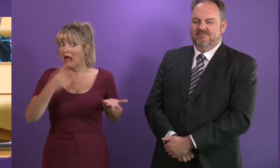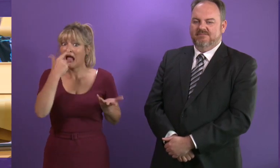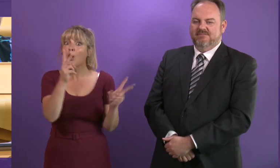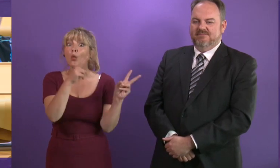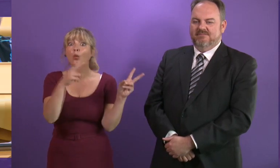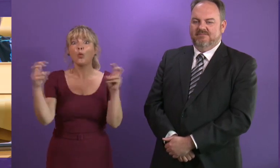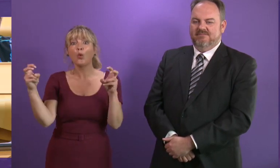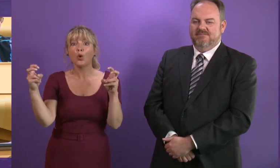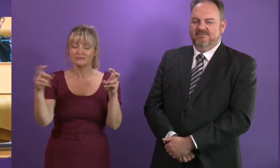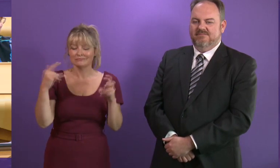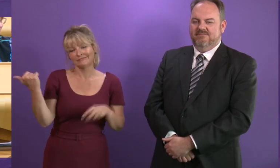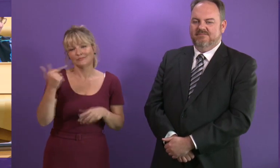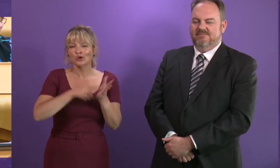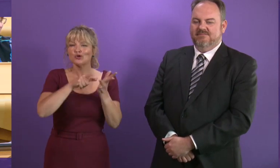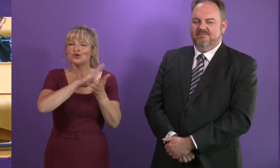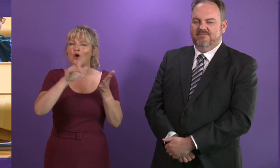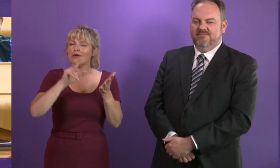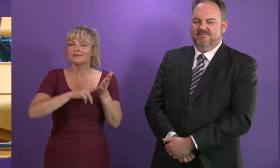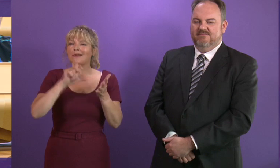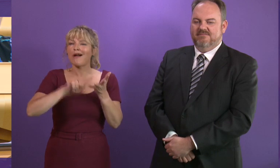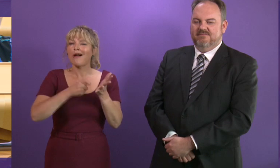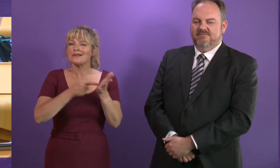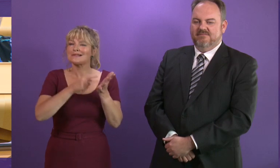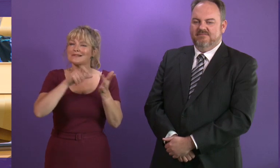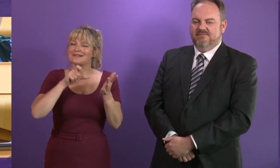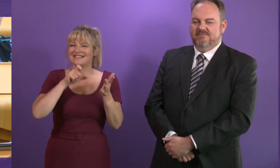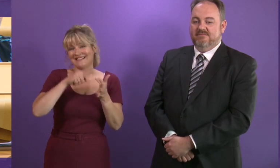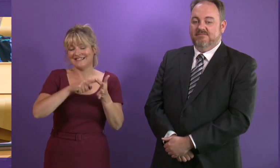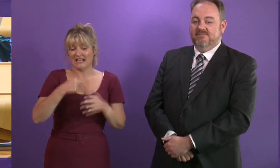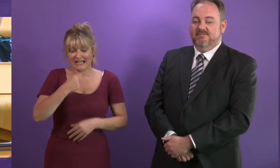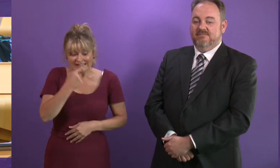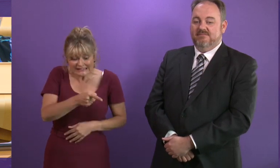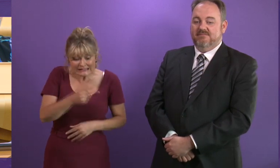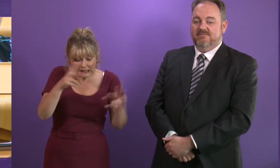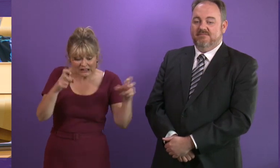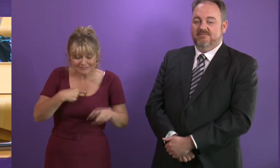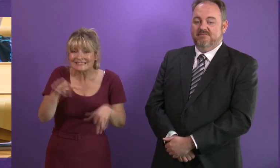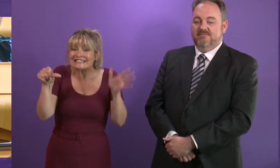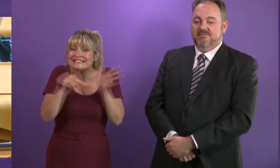John Curtice, who said yesterday that “also ... becoming more difficult to sustain is the argument that Scotland does not want